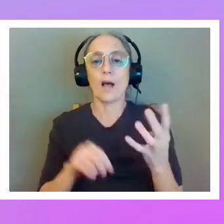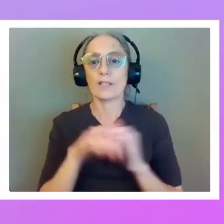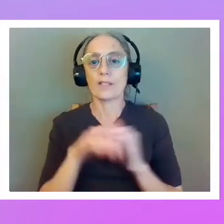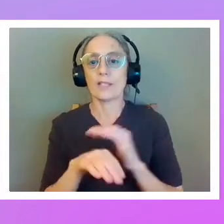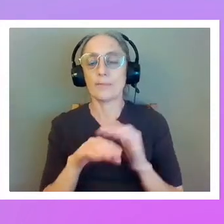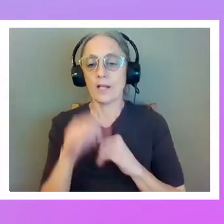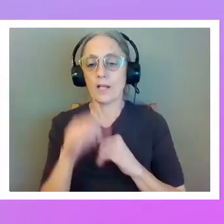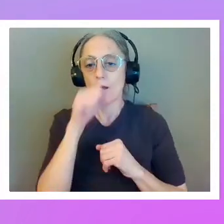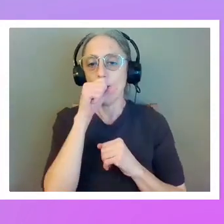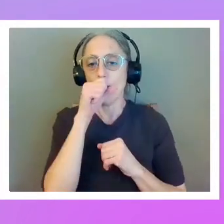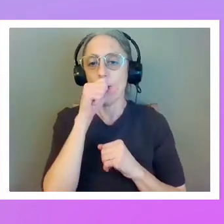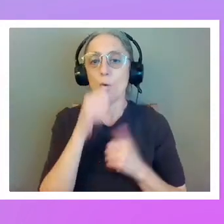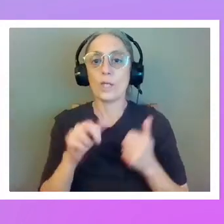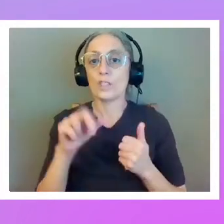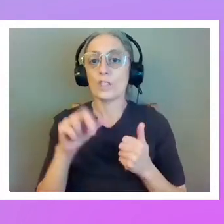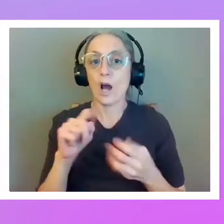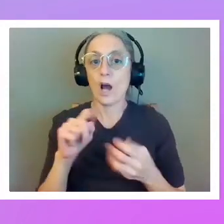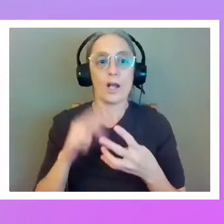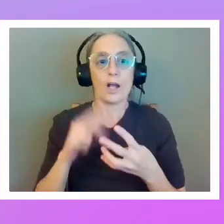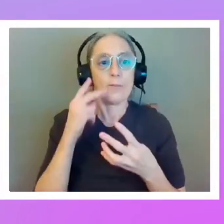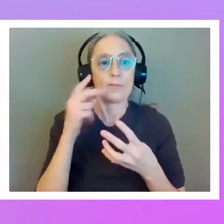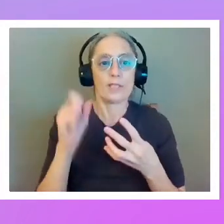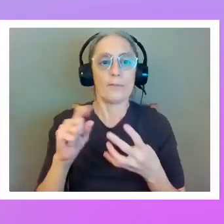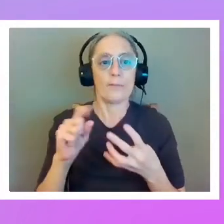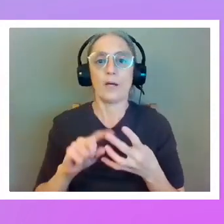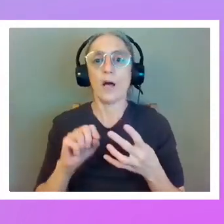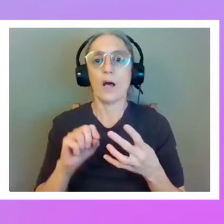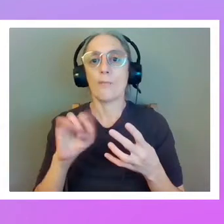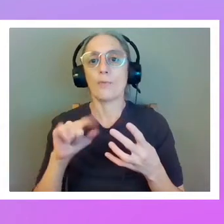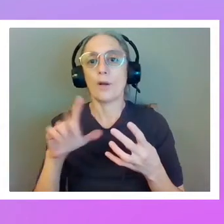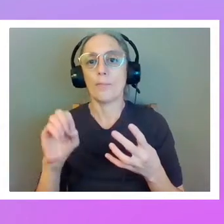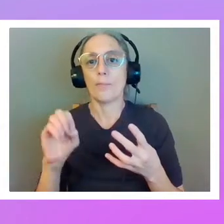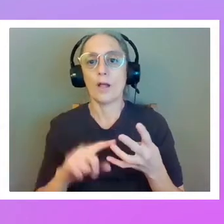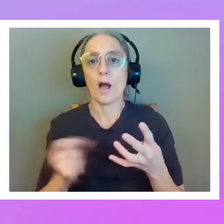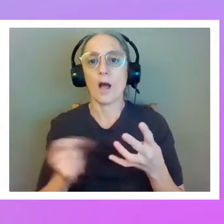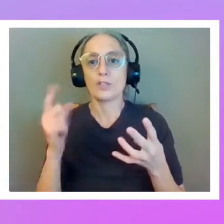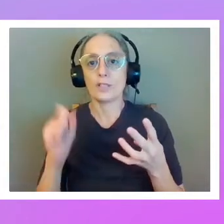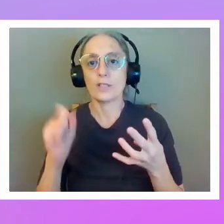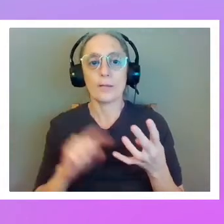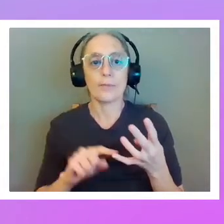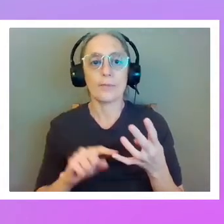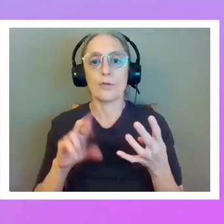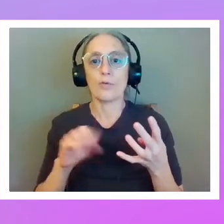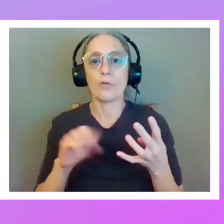which are perceivable, operable, understandable and robust or POUR.